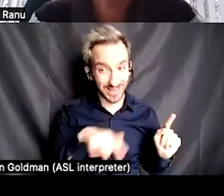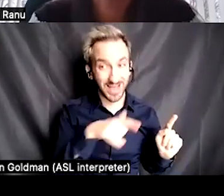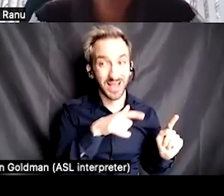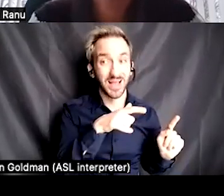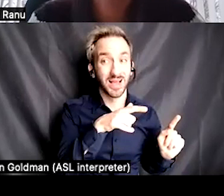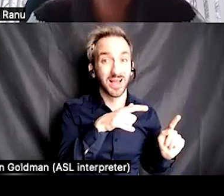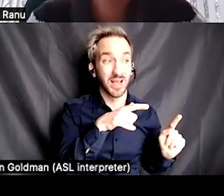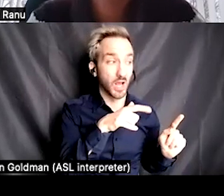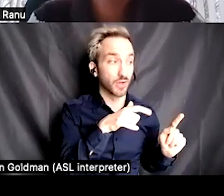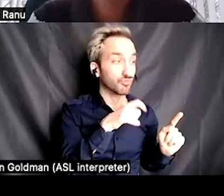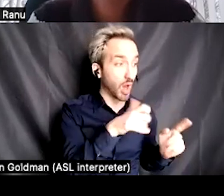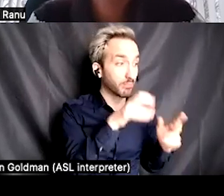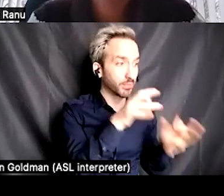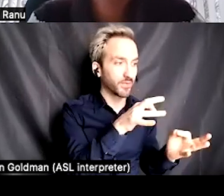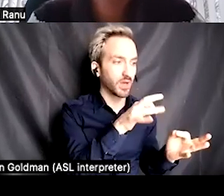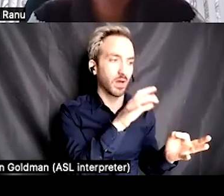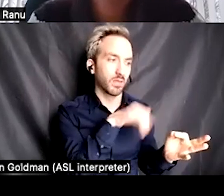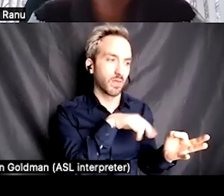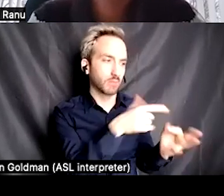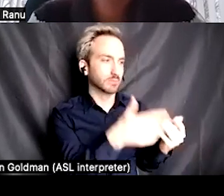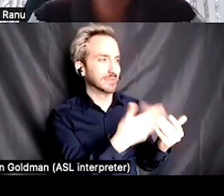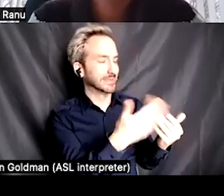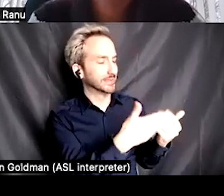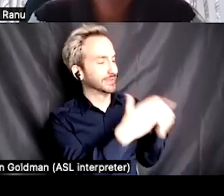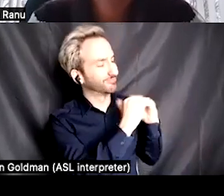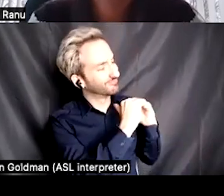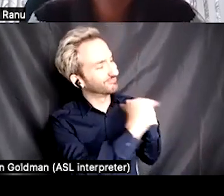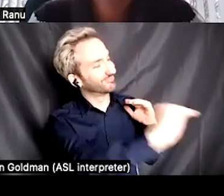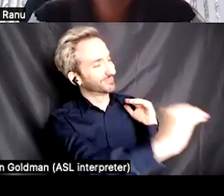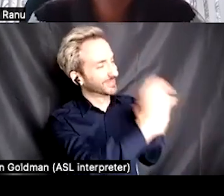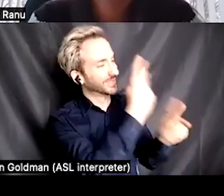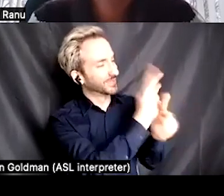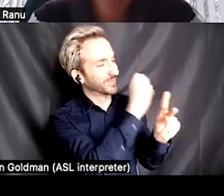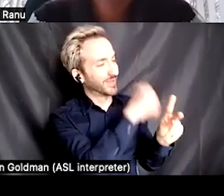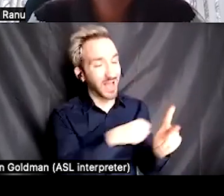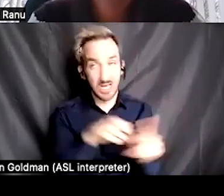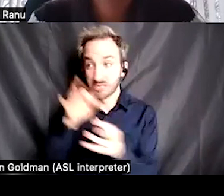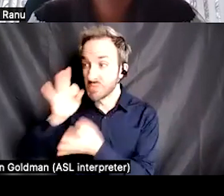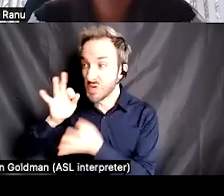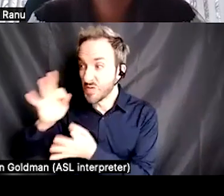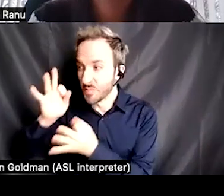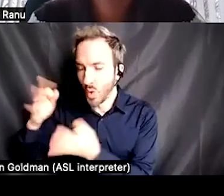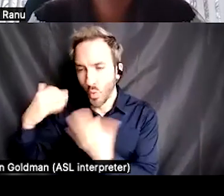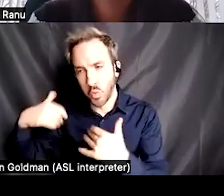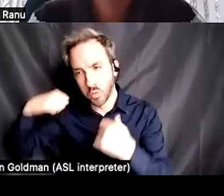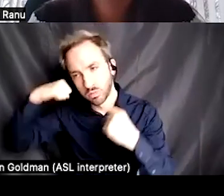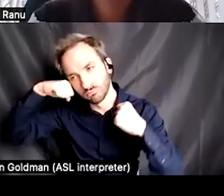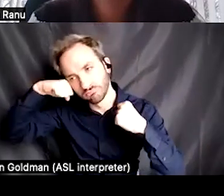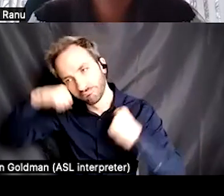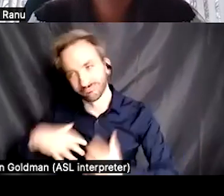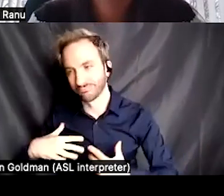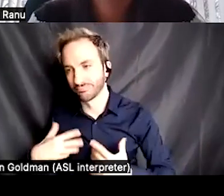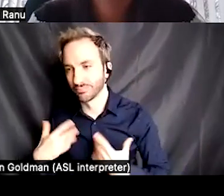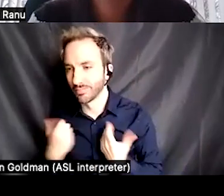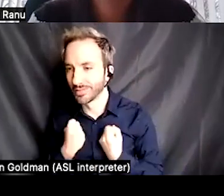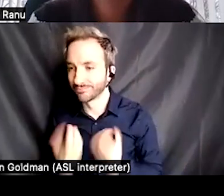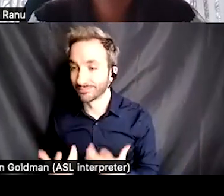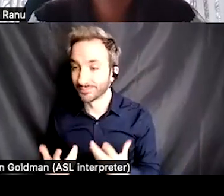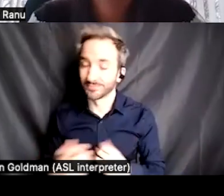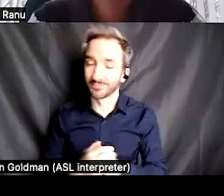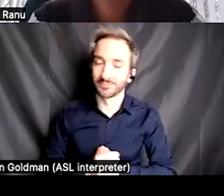Monique: Yes, I agree. So, this is shaping up to be a very interesting year in the